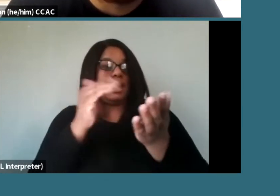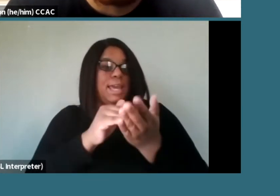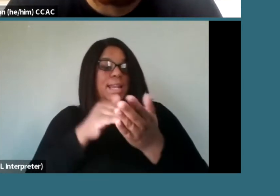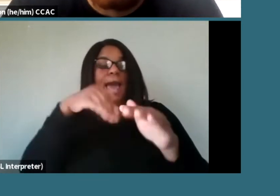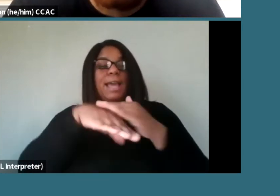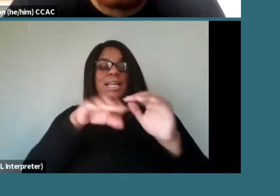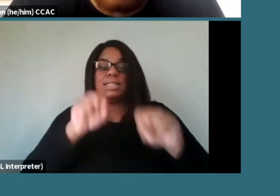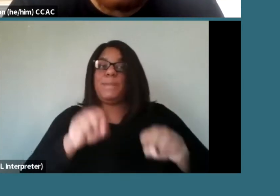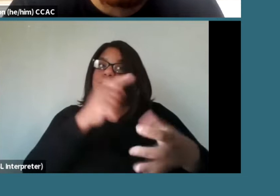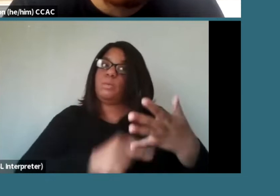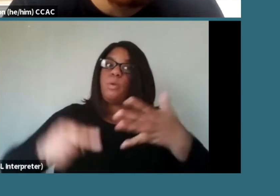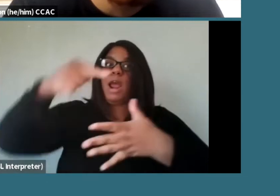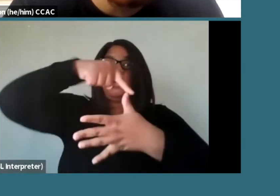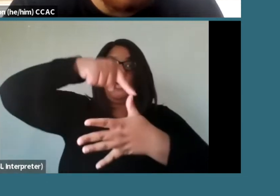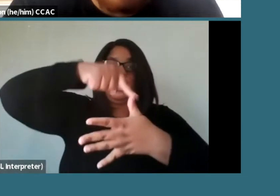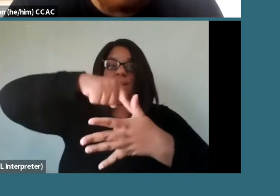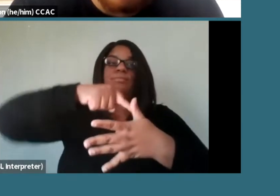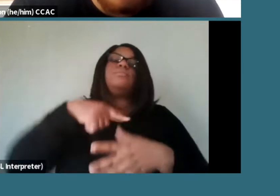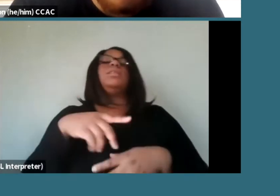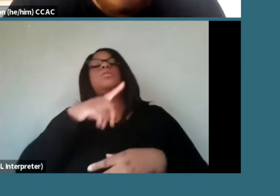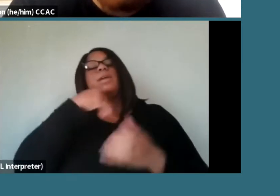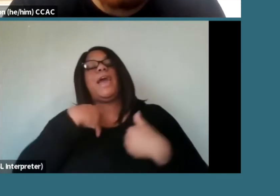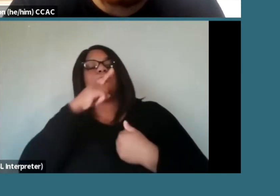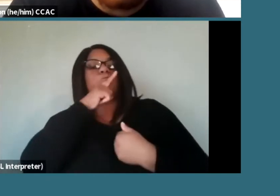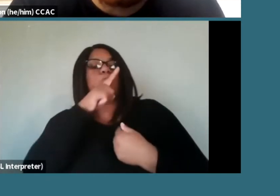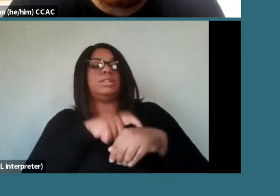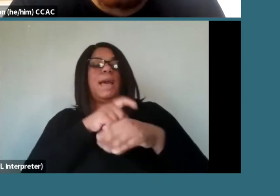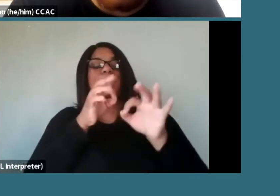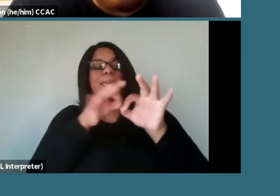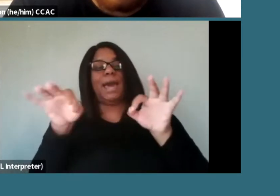and our program today includes real time captioning provided by Dylan Reporting,